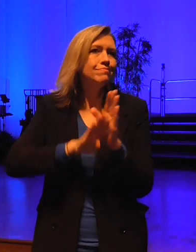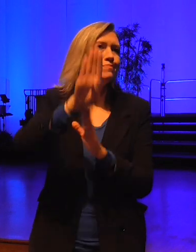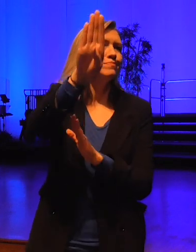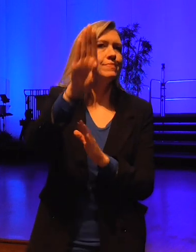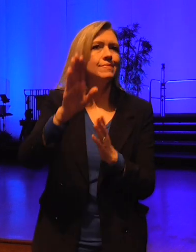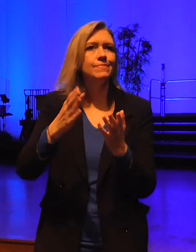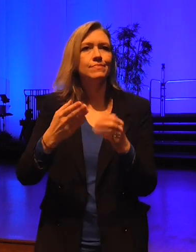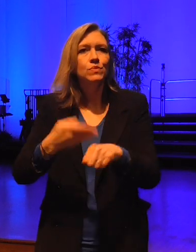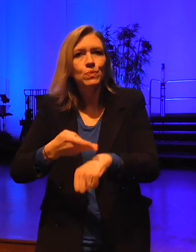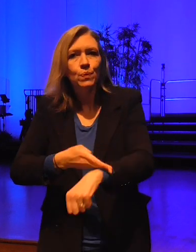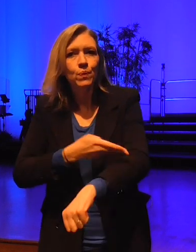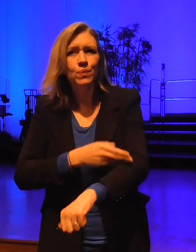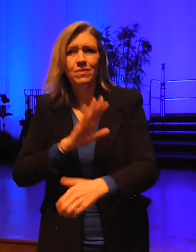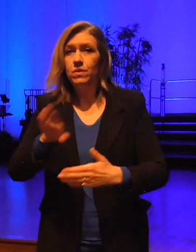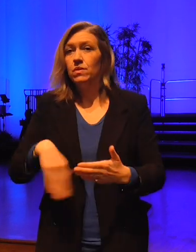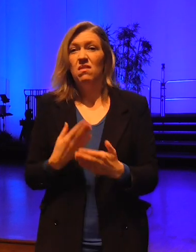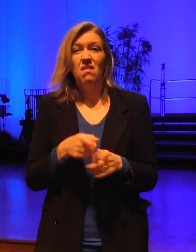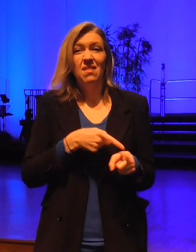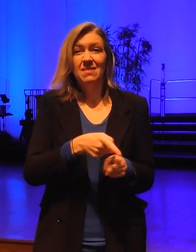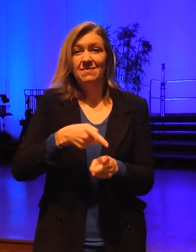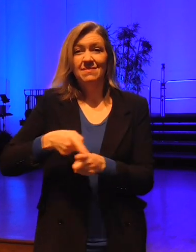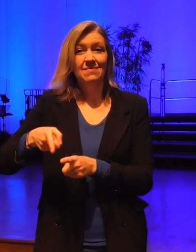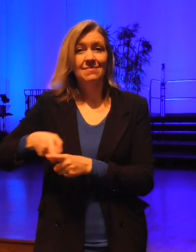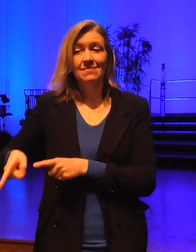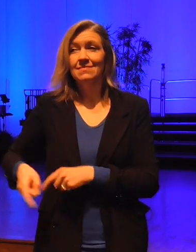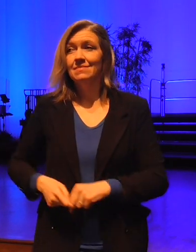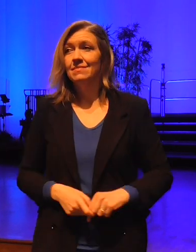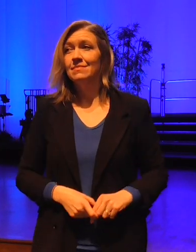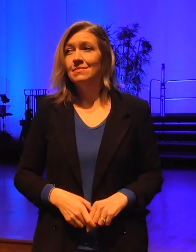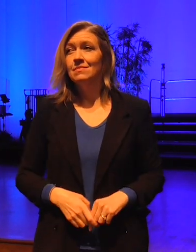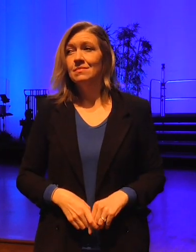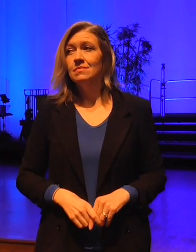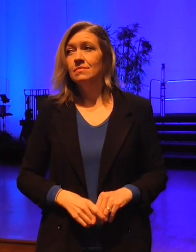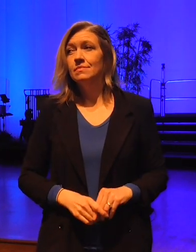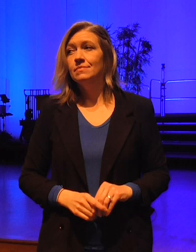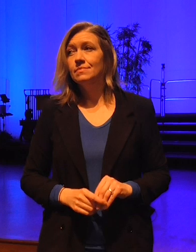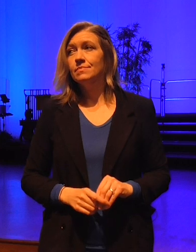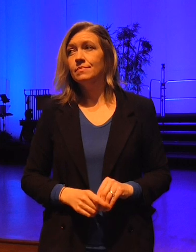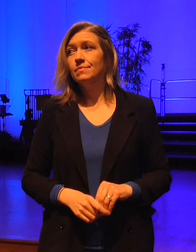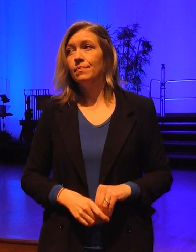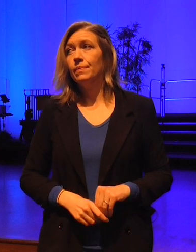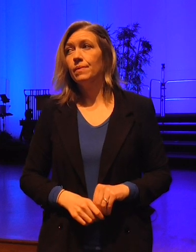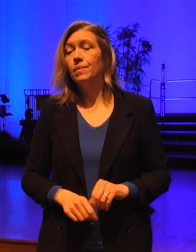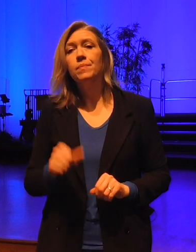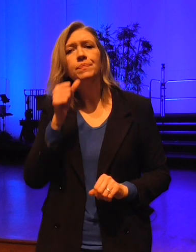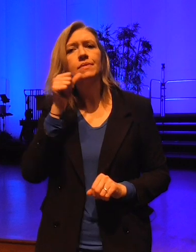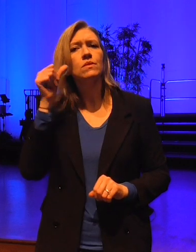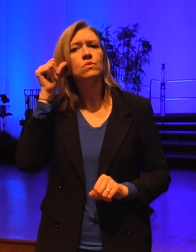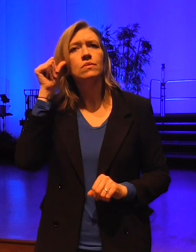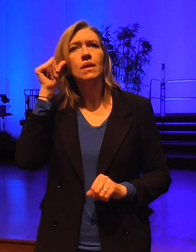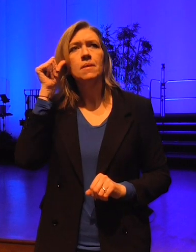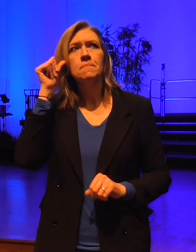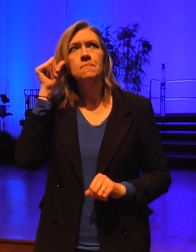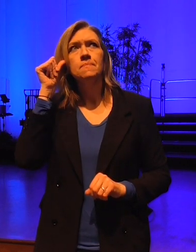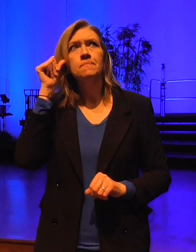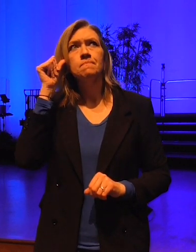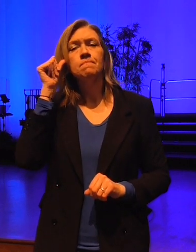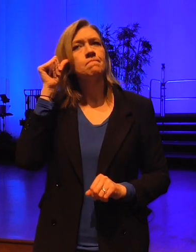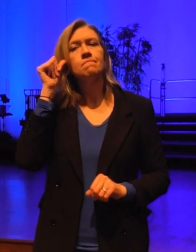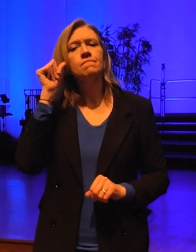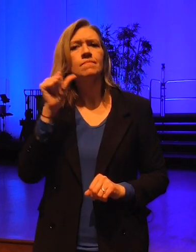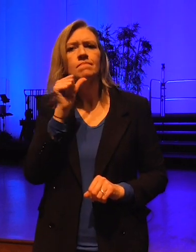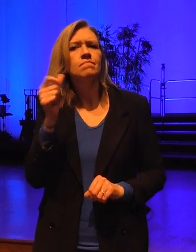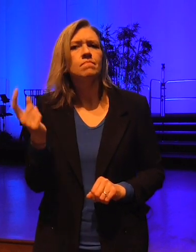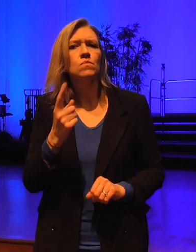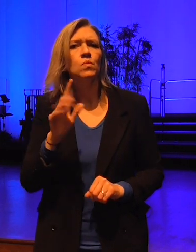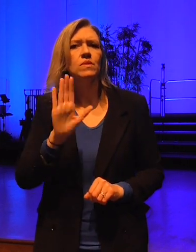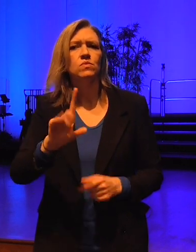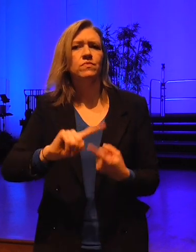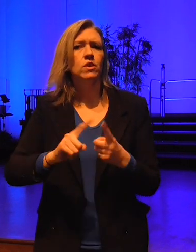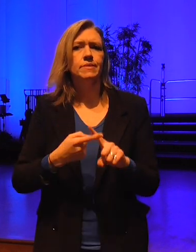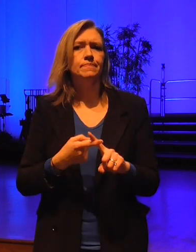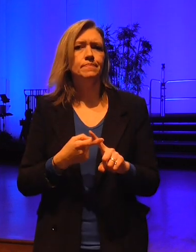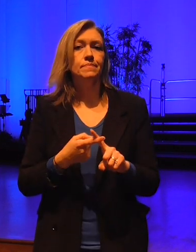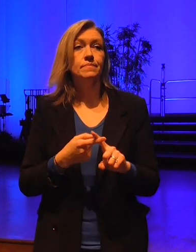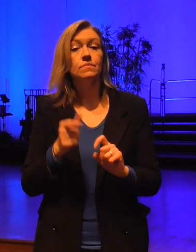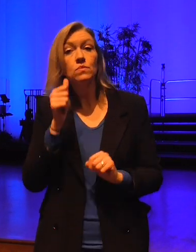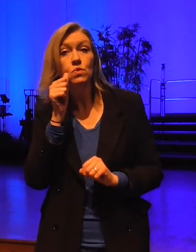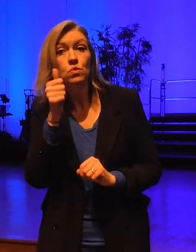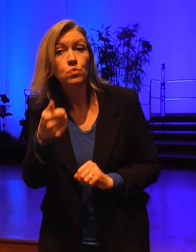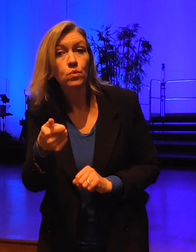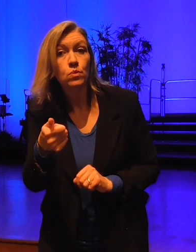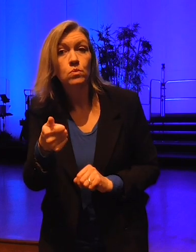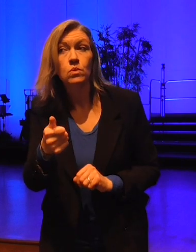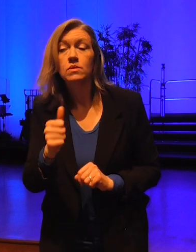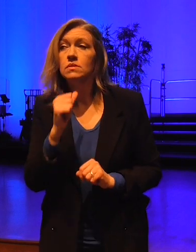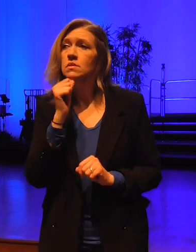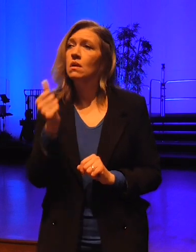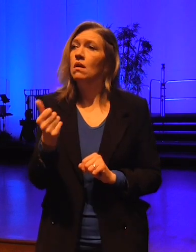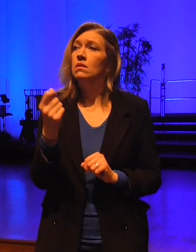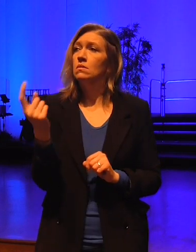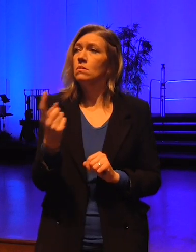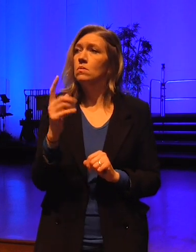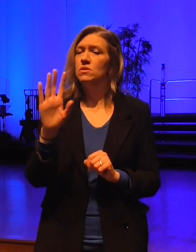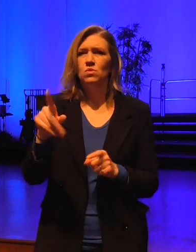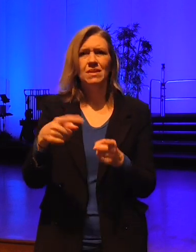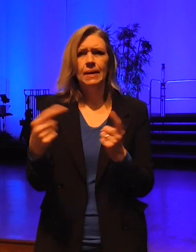things yesterday is not necessarily your friend and tomorrow is not necessarily your enemy but